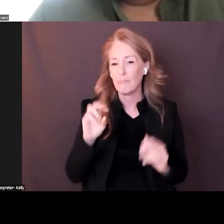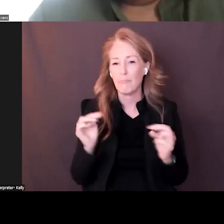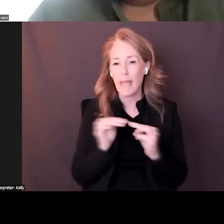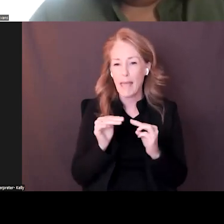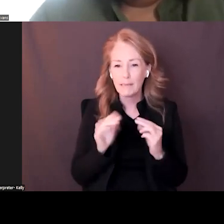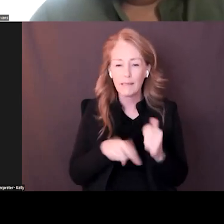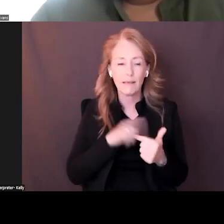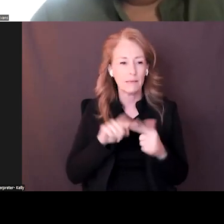YOU CAN GET ALL OF THAT FOR FREE.